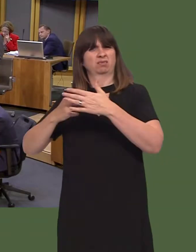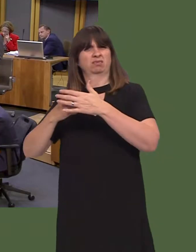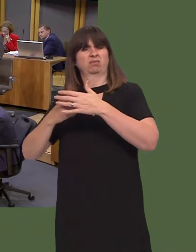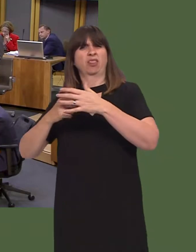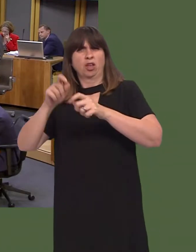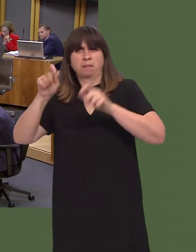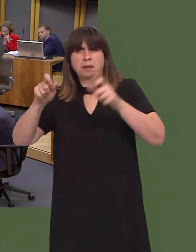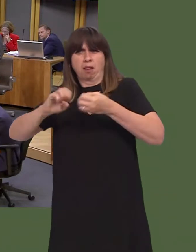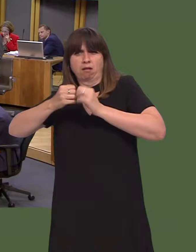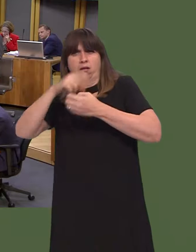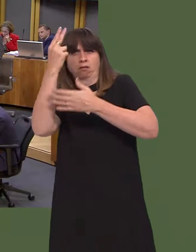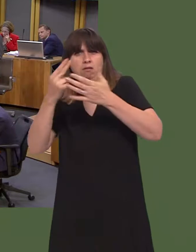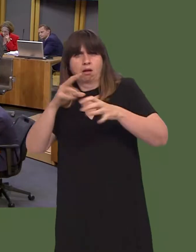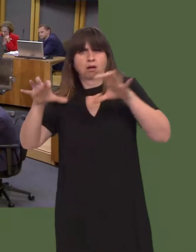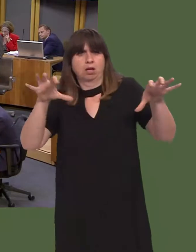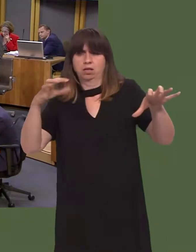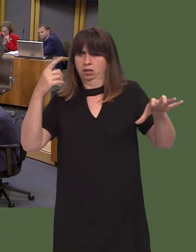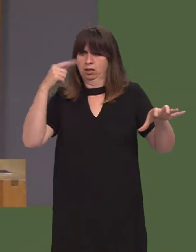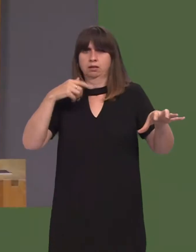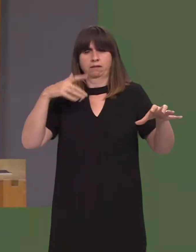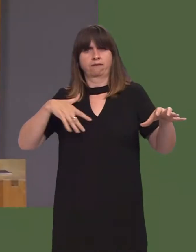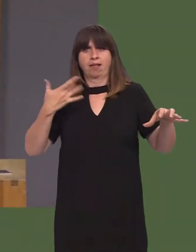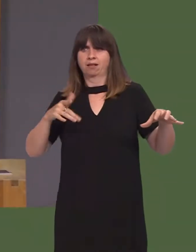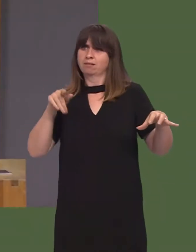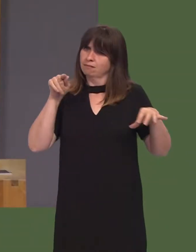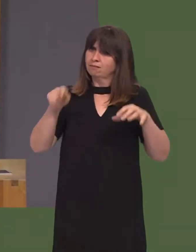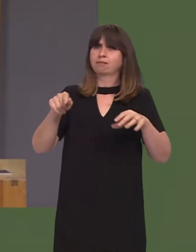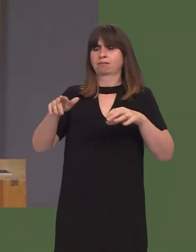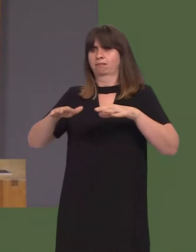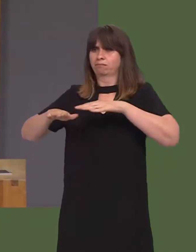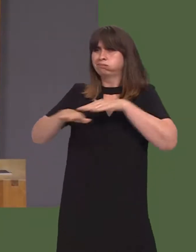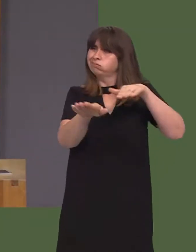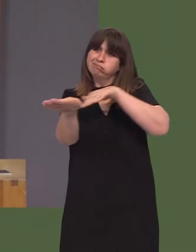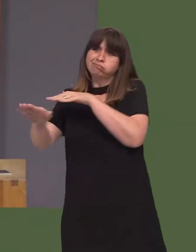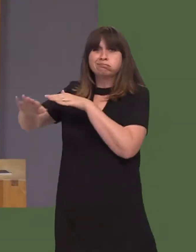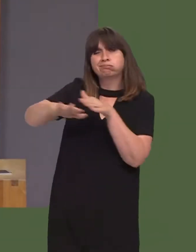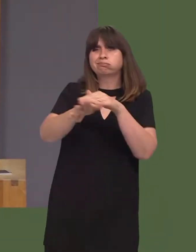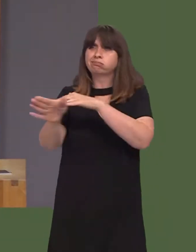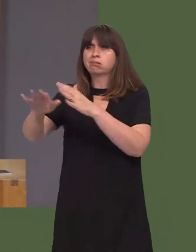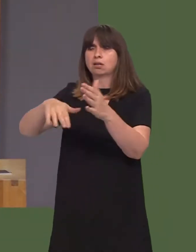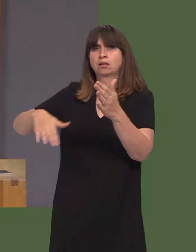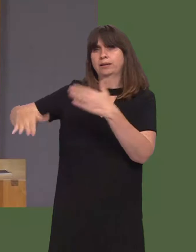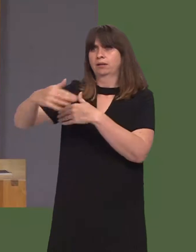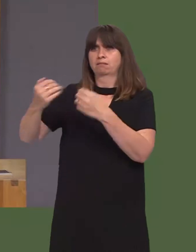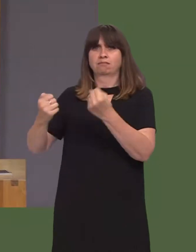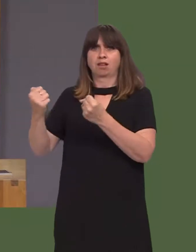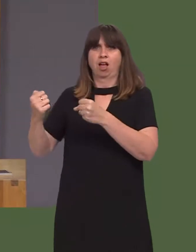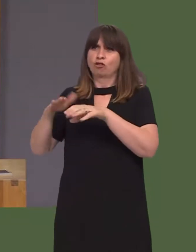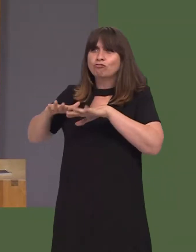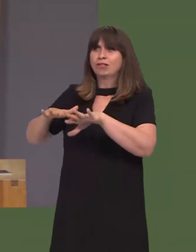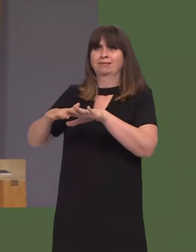great advantage of this facility was to be the centre of a much larger collection of